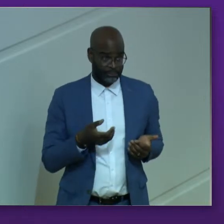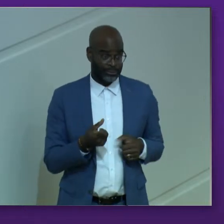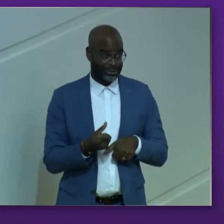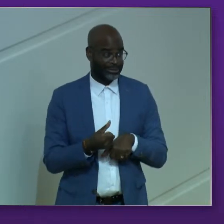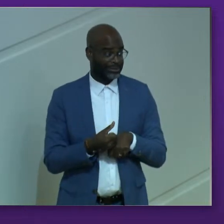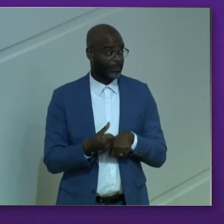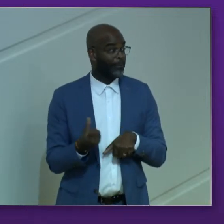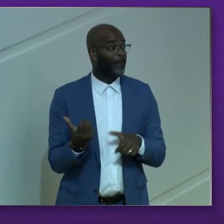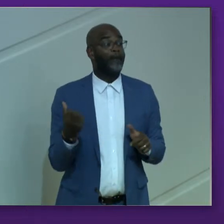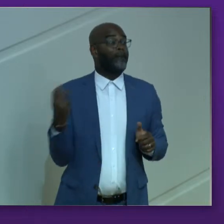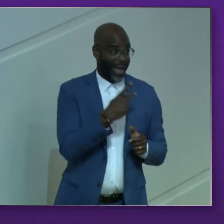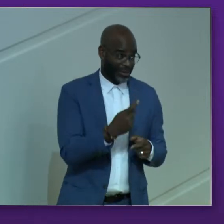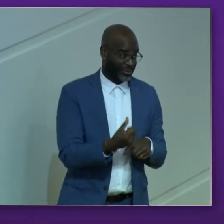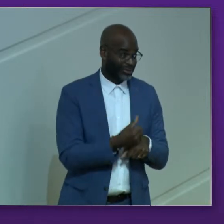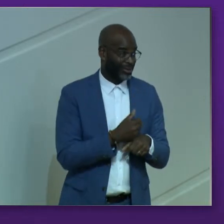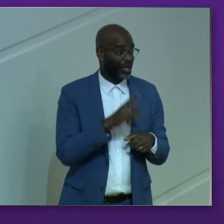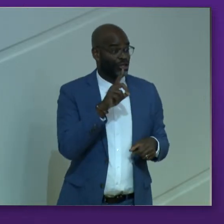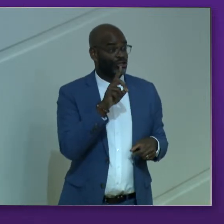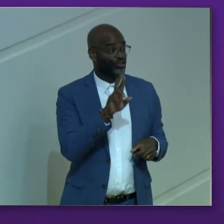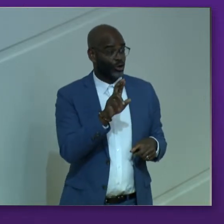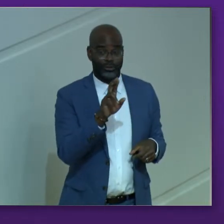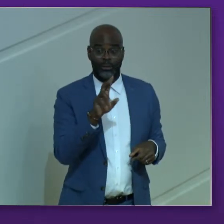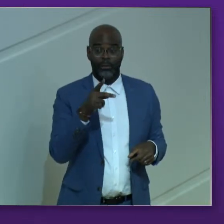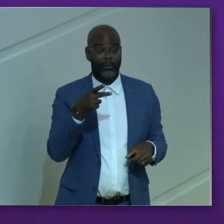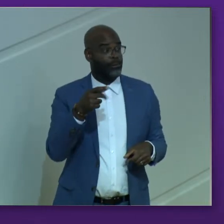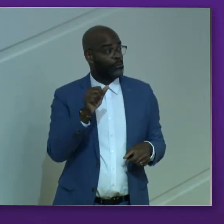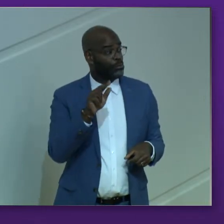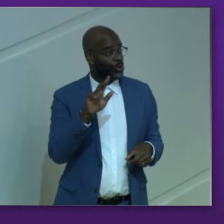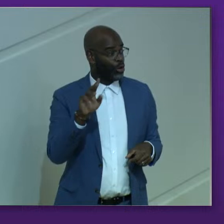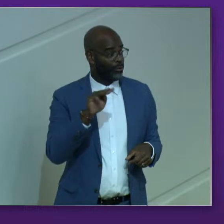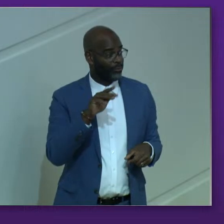PLEASE WELCOME TO THE STAGE